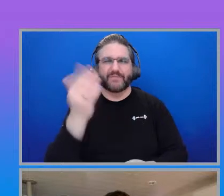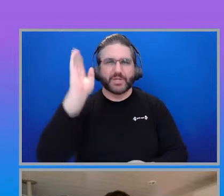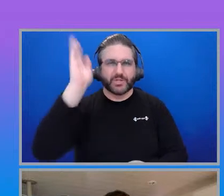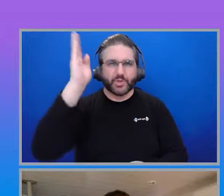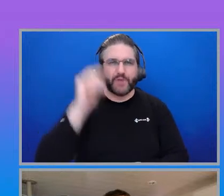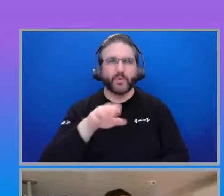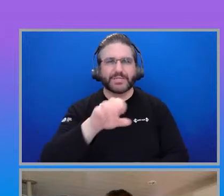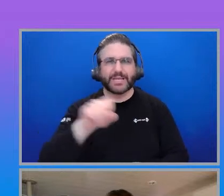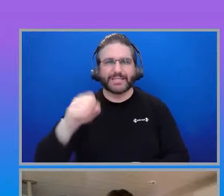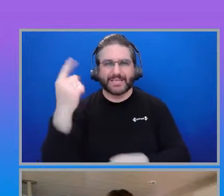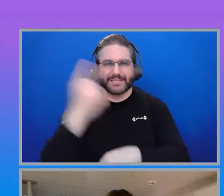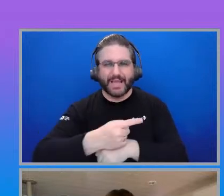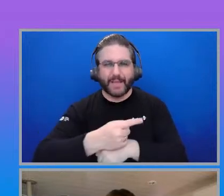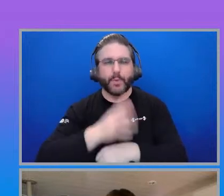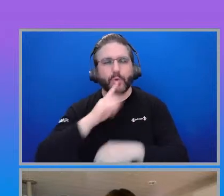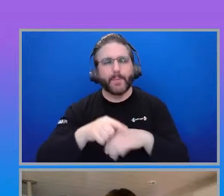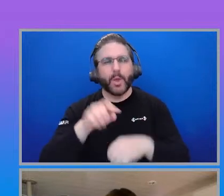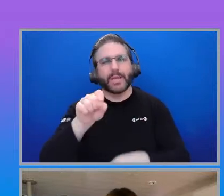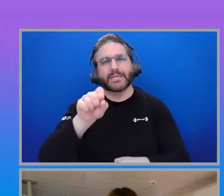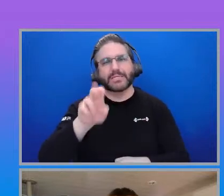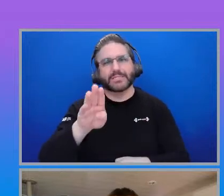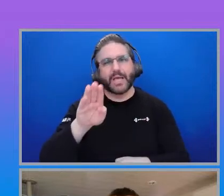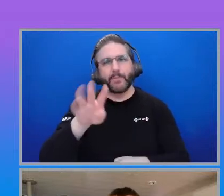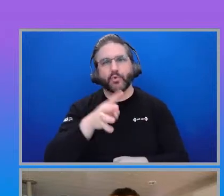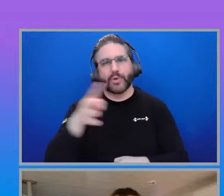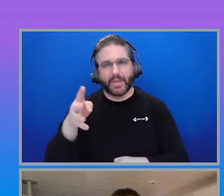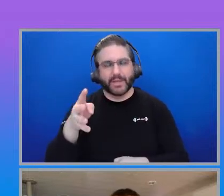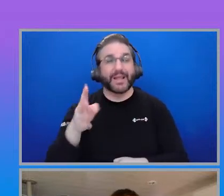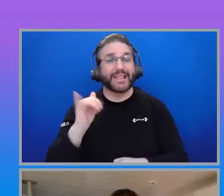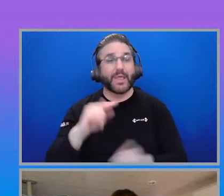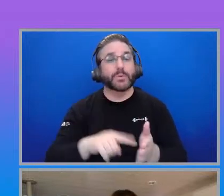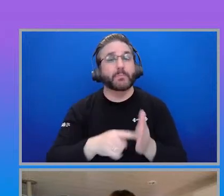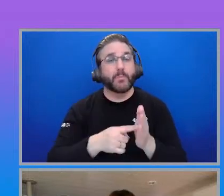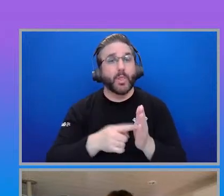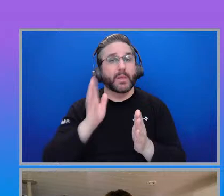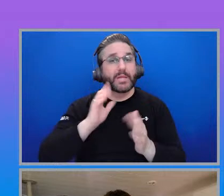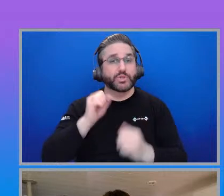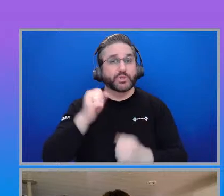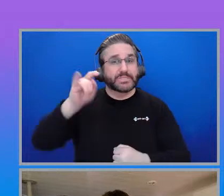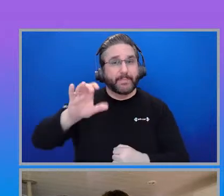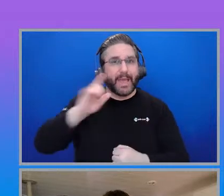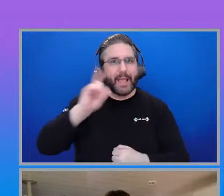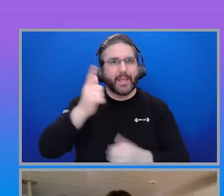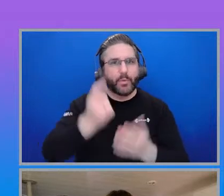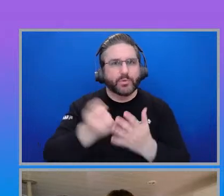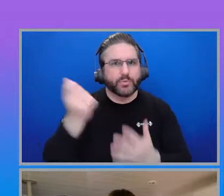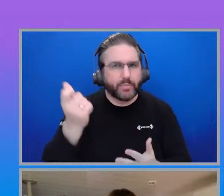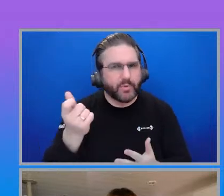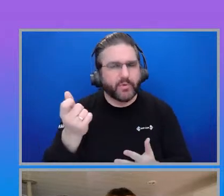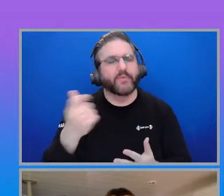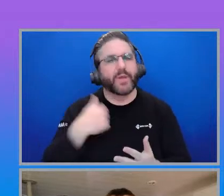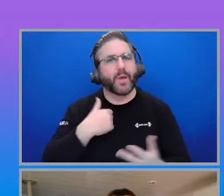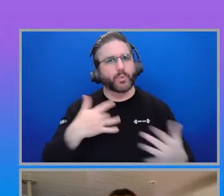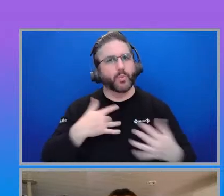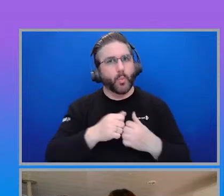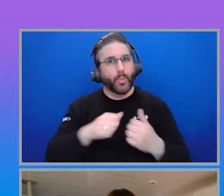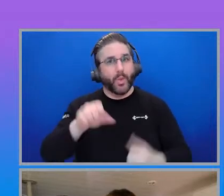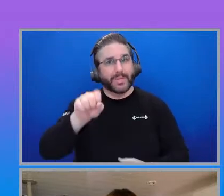talking about sub grid. Sub grid was part of the initial spec and it was removed. And I was really